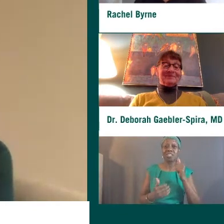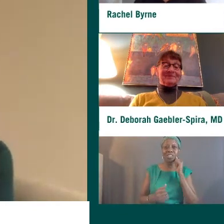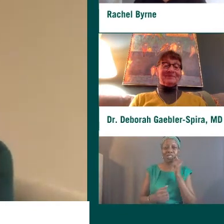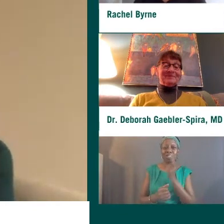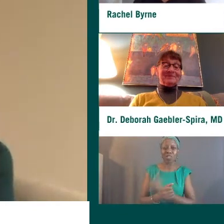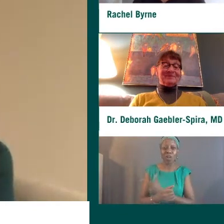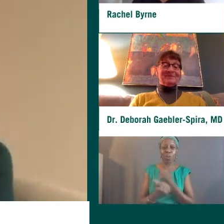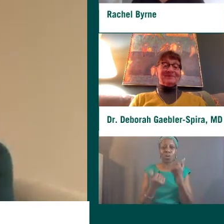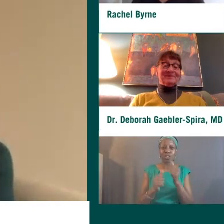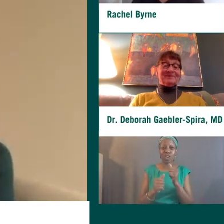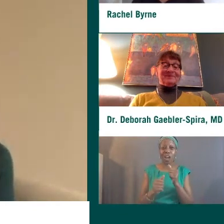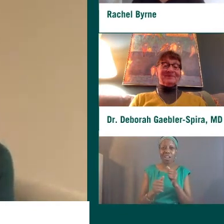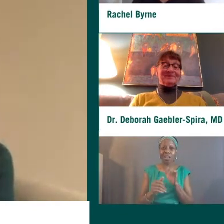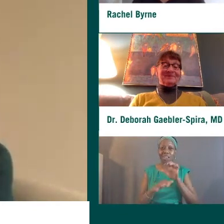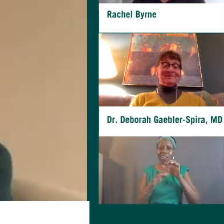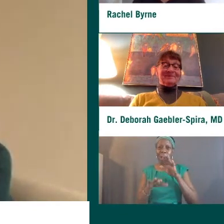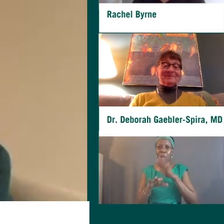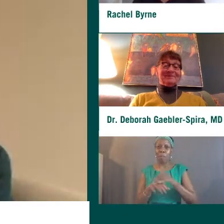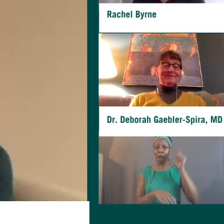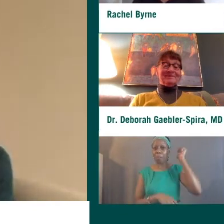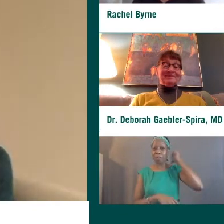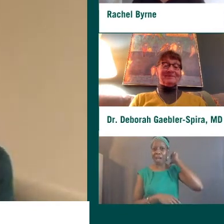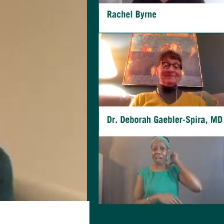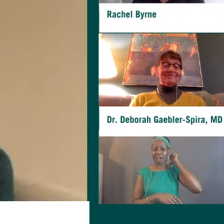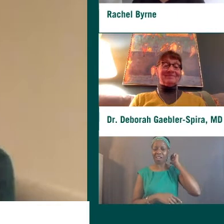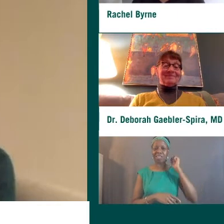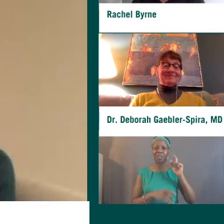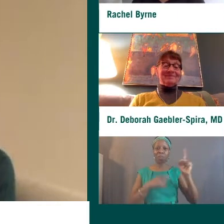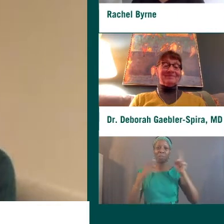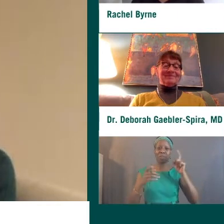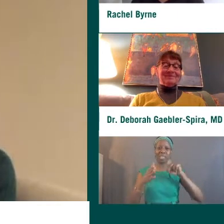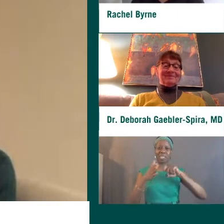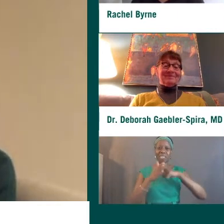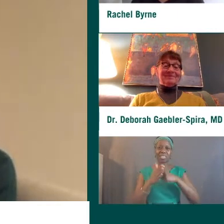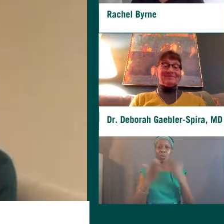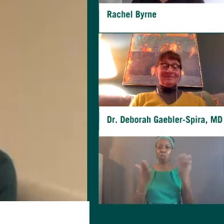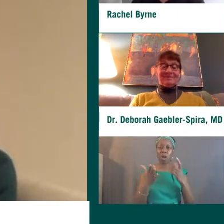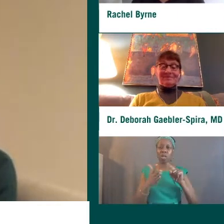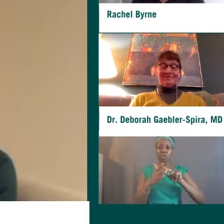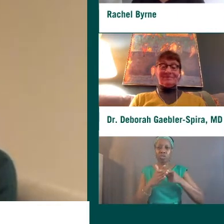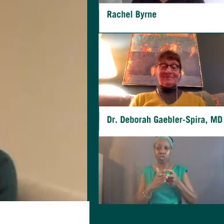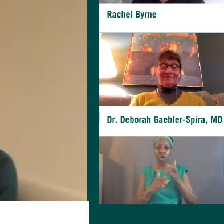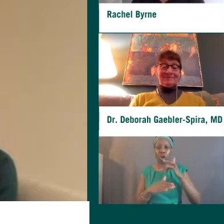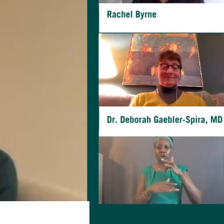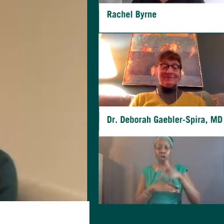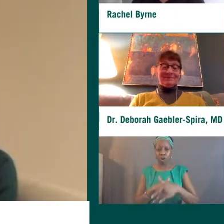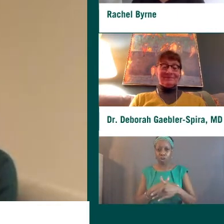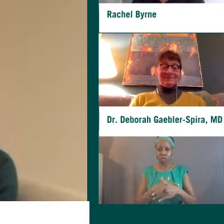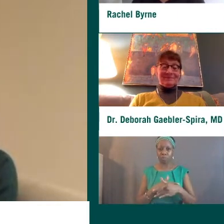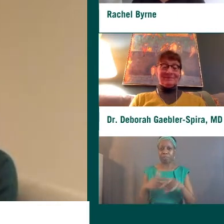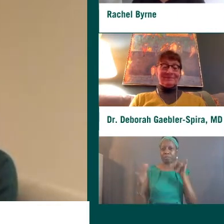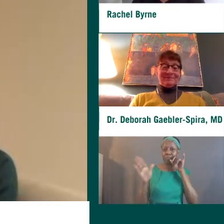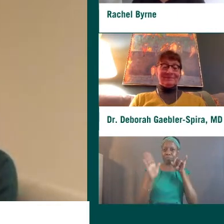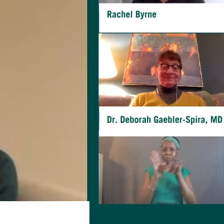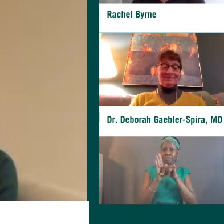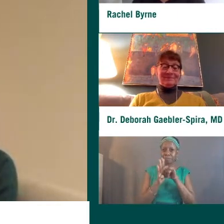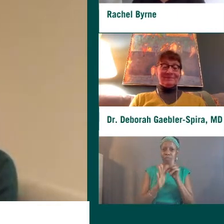So the biggest key is to start early. Identify where their weaknesses are physically